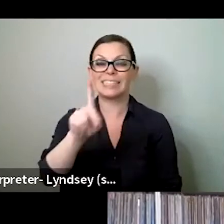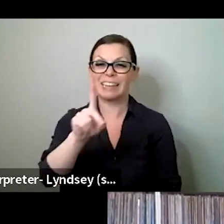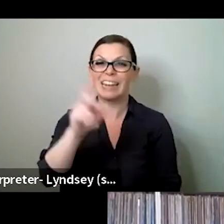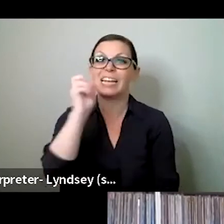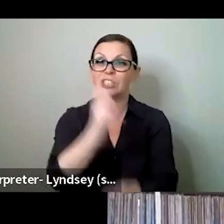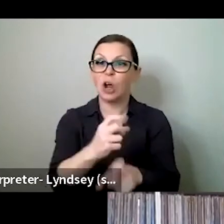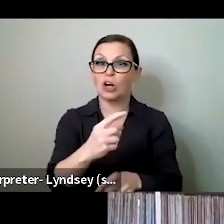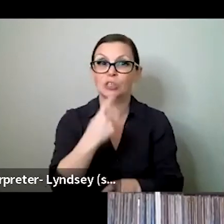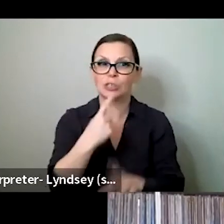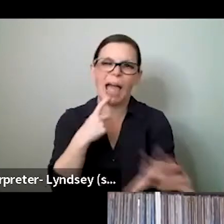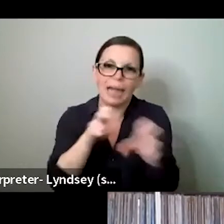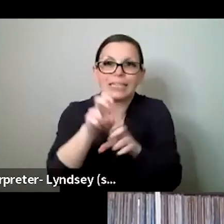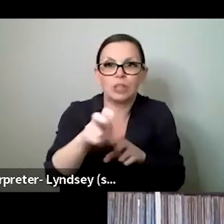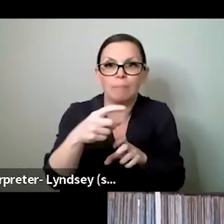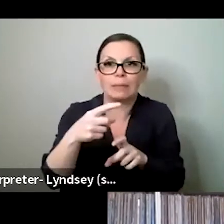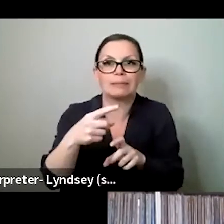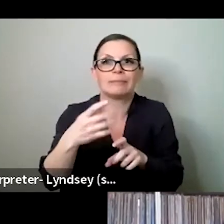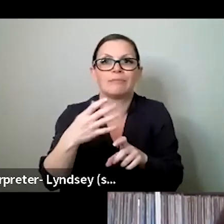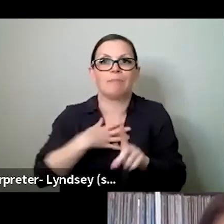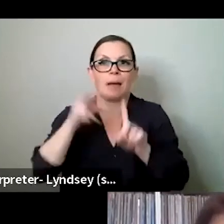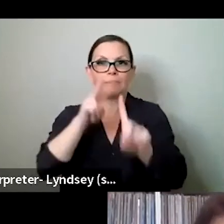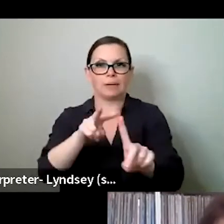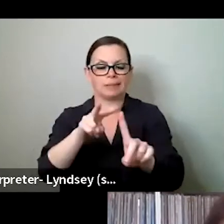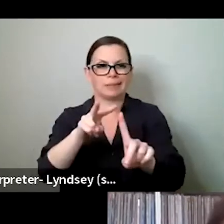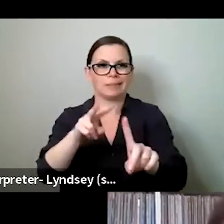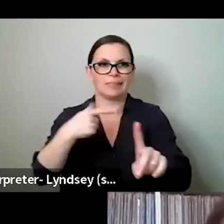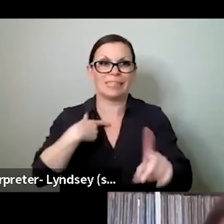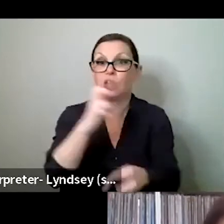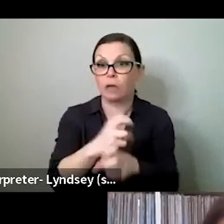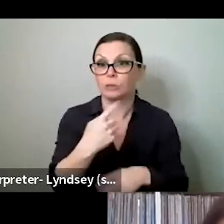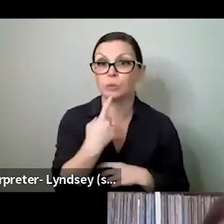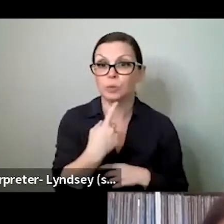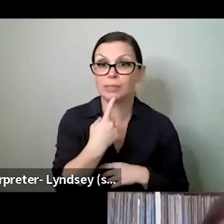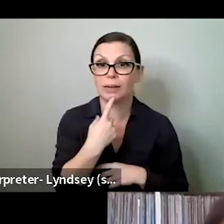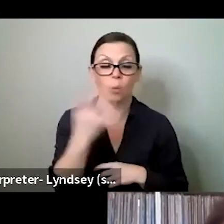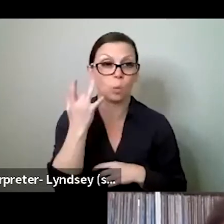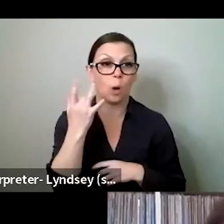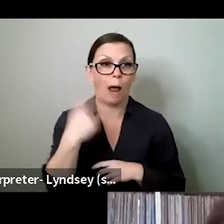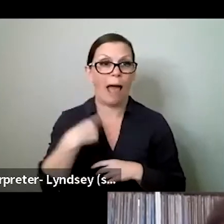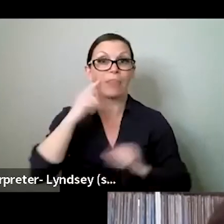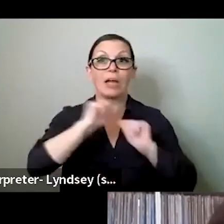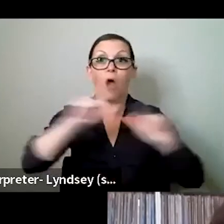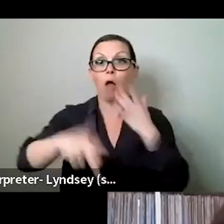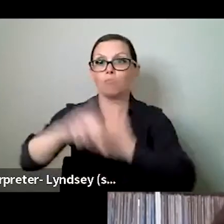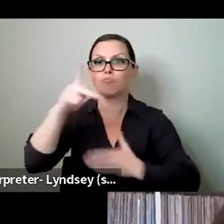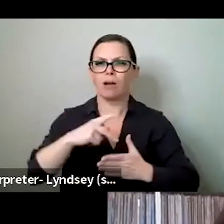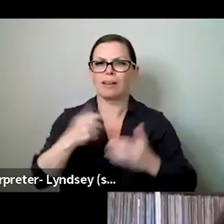If I can jump in. From my perspective, it's hard to say because I think all of our programs are valuable.